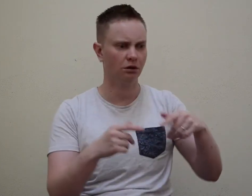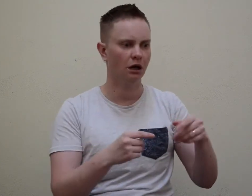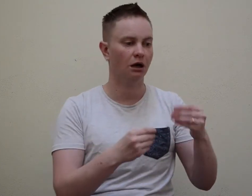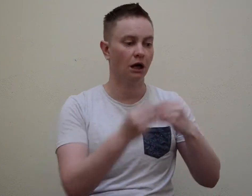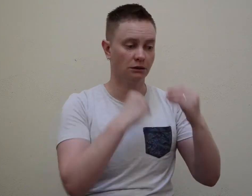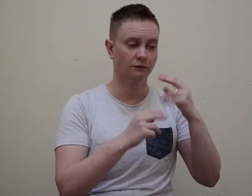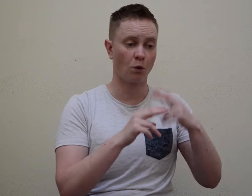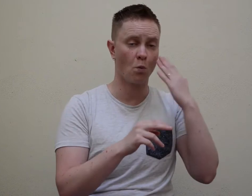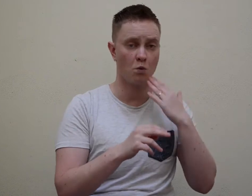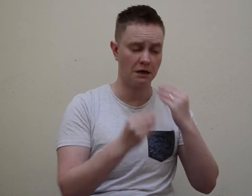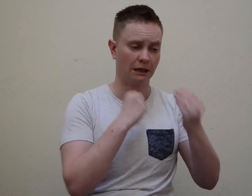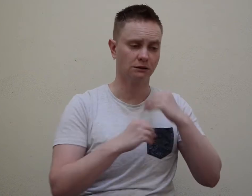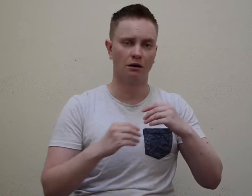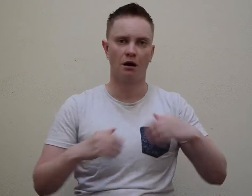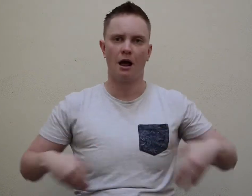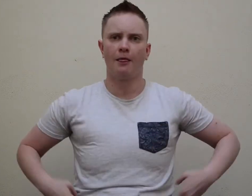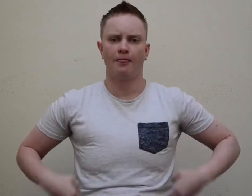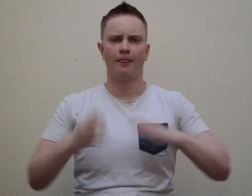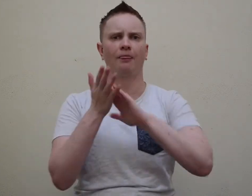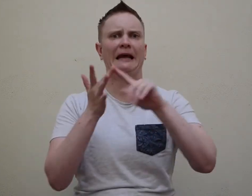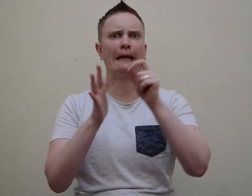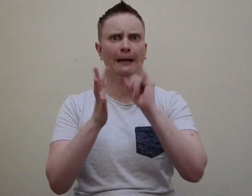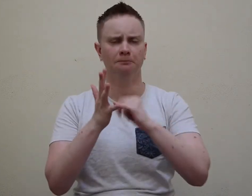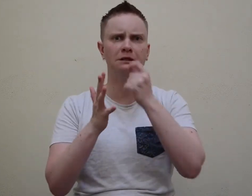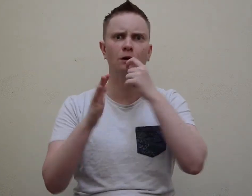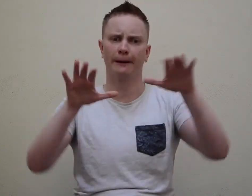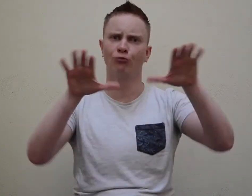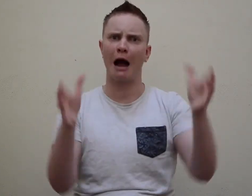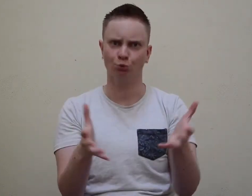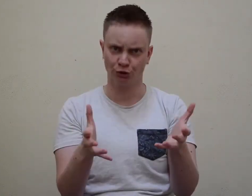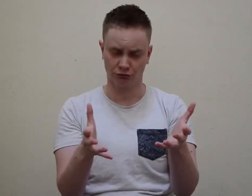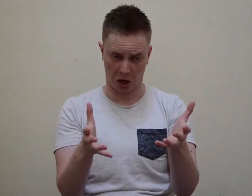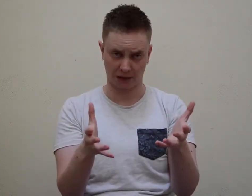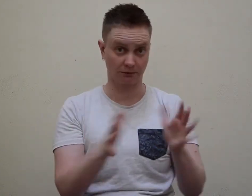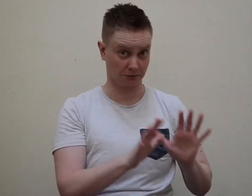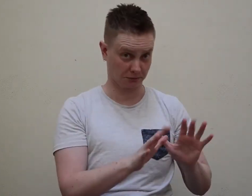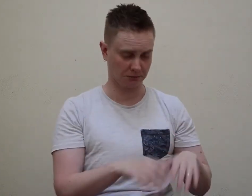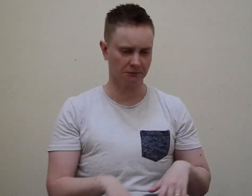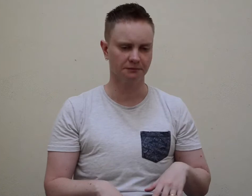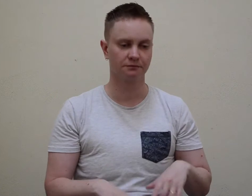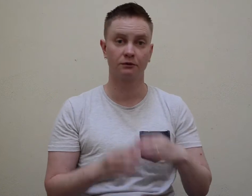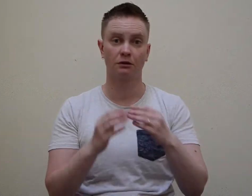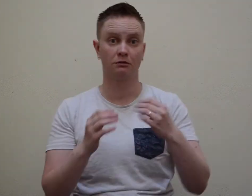like eat so much more. So women, the hips are generally more rounder.